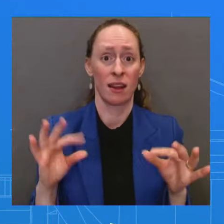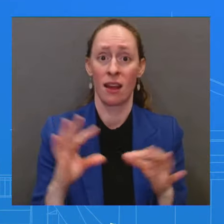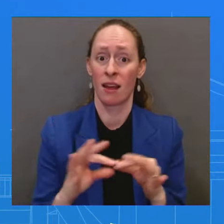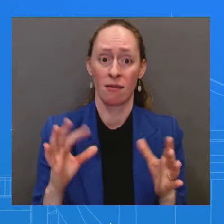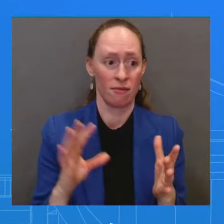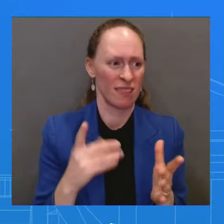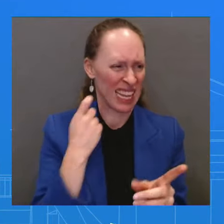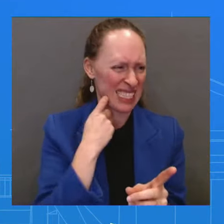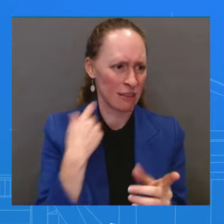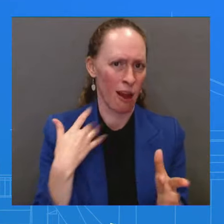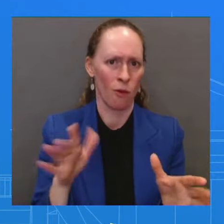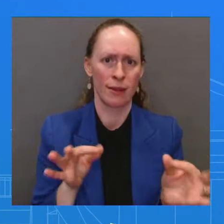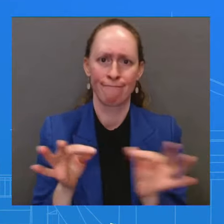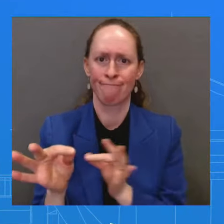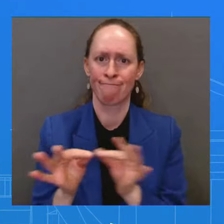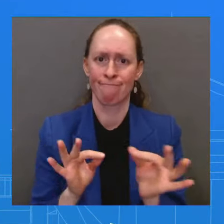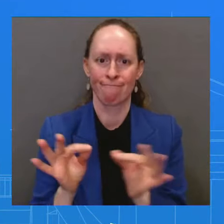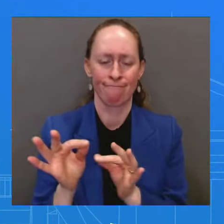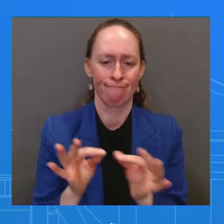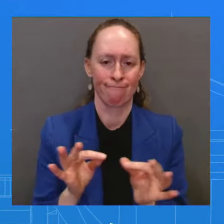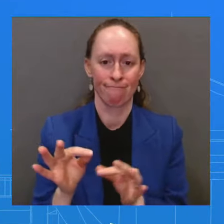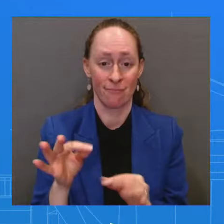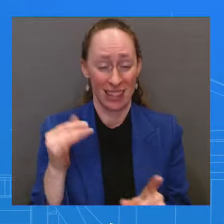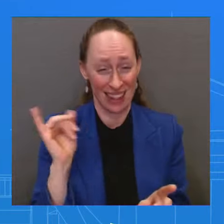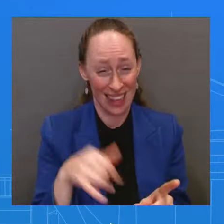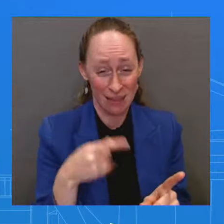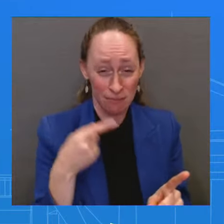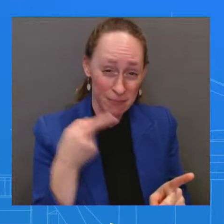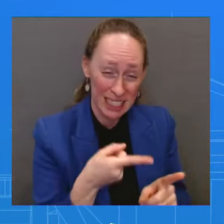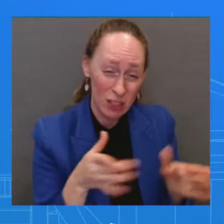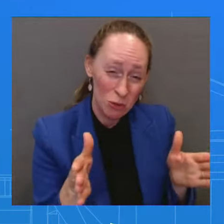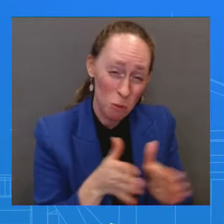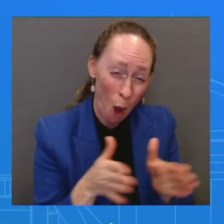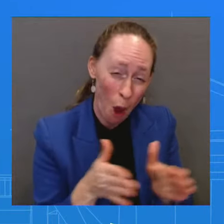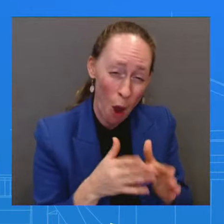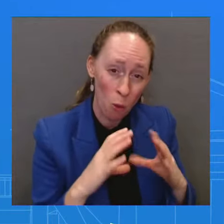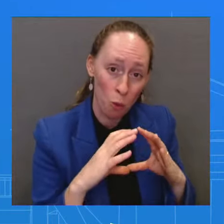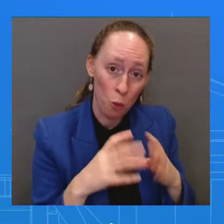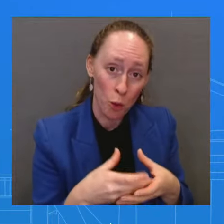that is causing that type of chaos, you know, it doesn't look great across the -- across the globe, right?